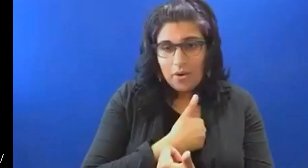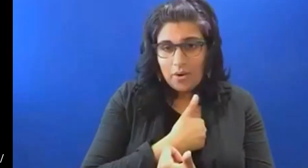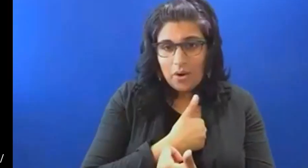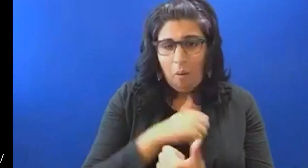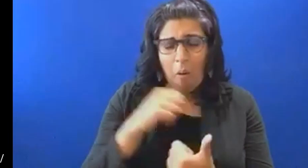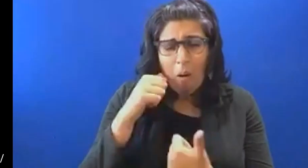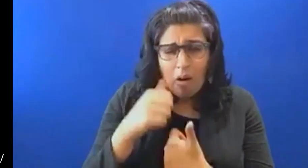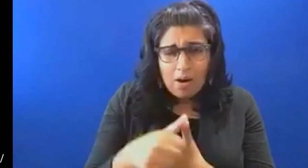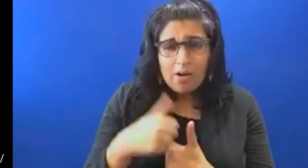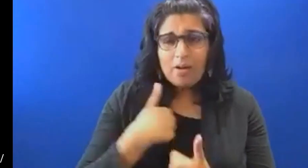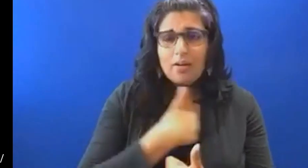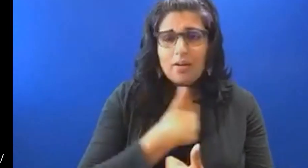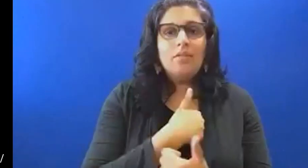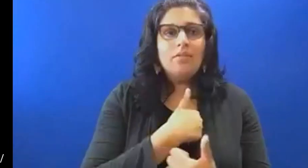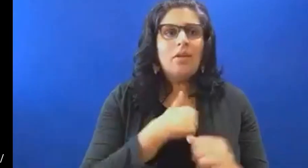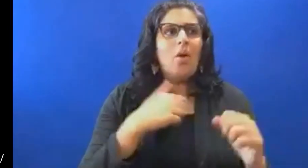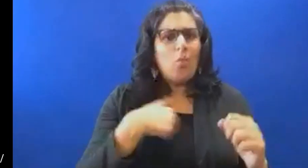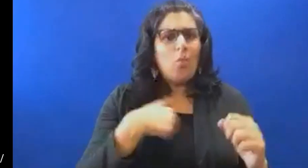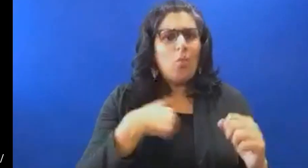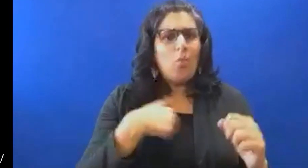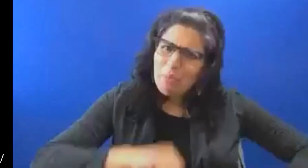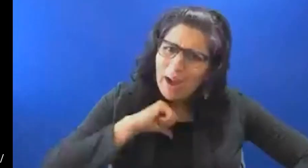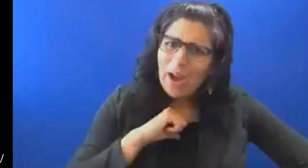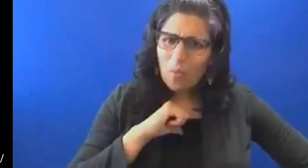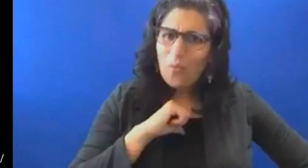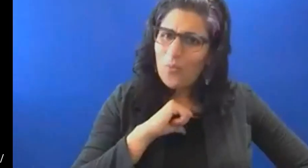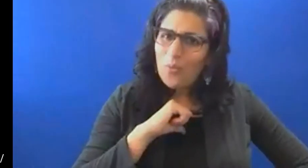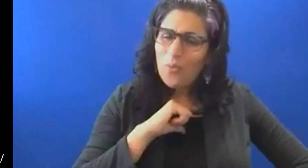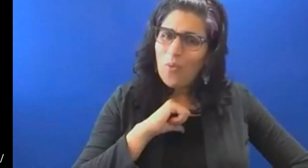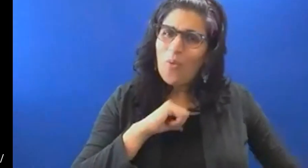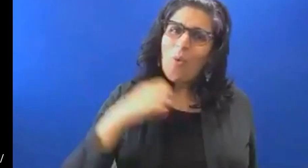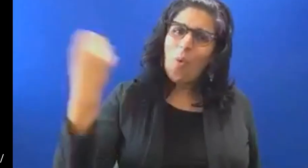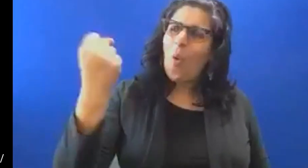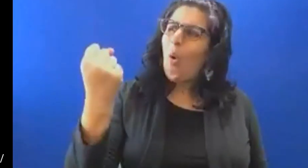it can be something we can be proud of. It can be something that we can hold on to and embrace as an identity.